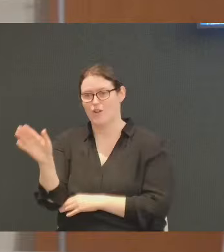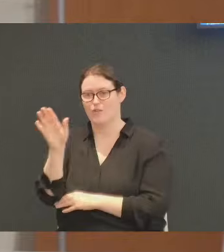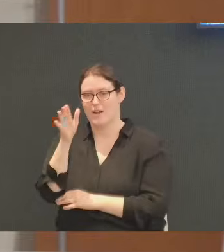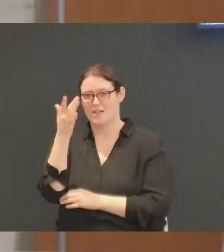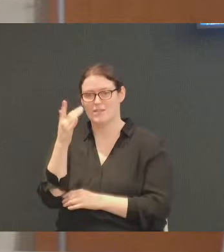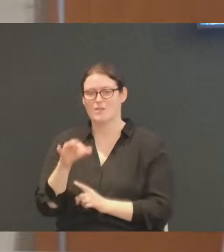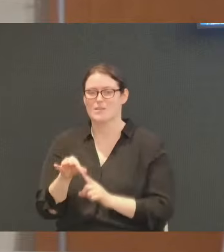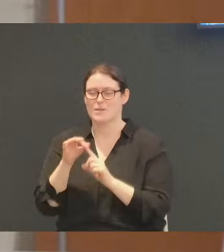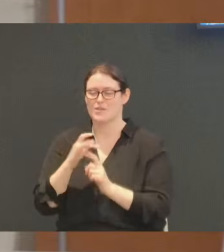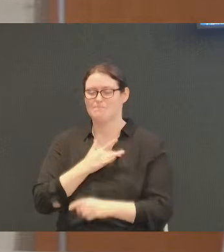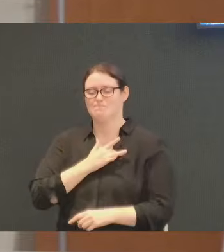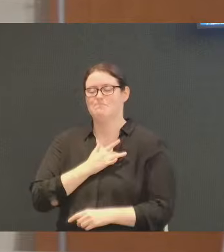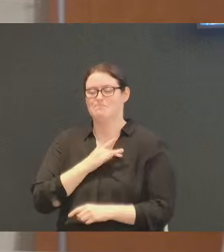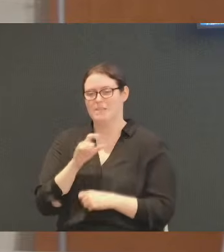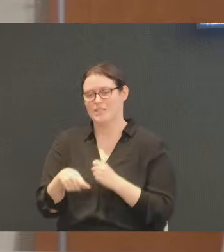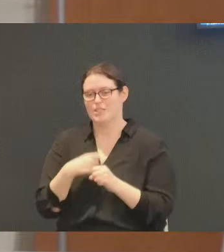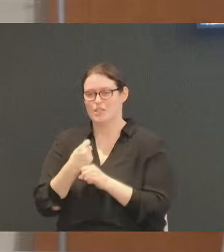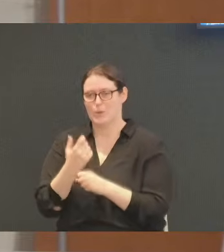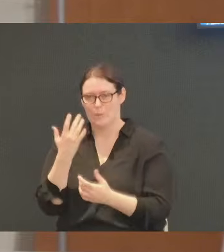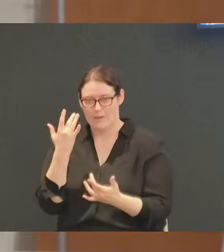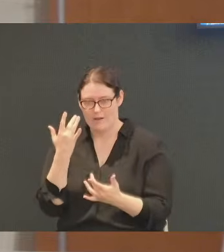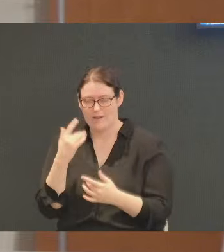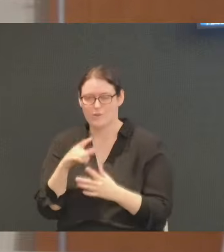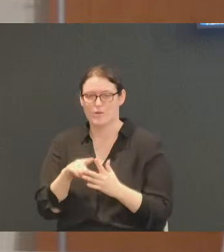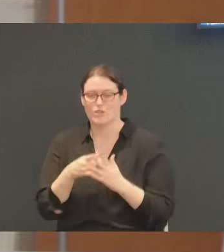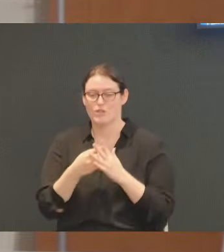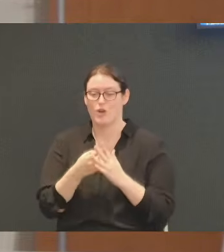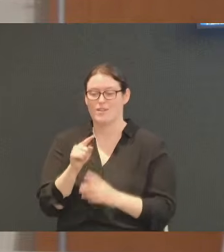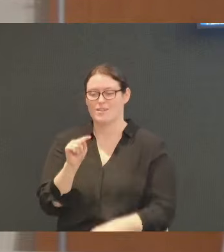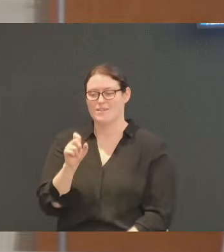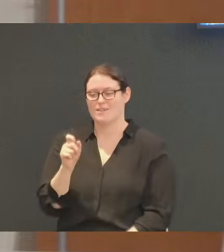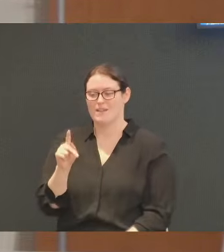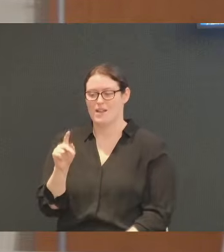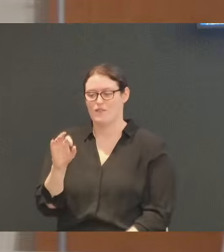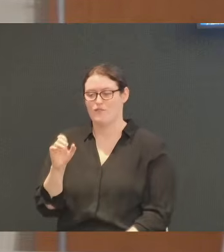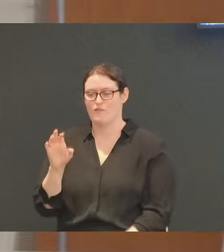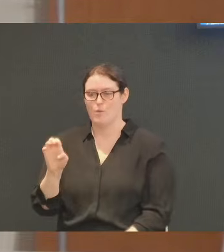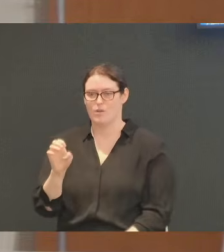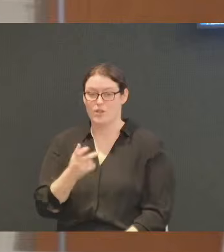poignant this year because we've started the task force. Three of us have voted in favor of that.